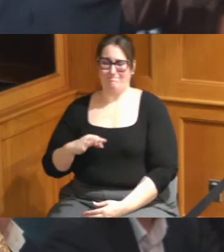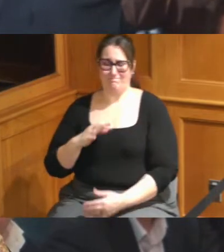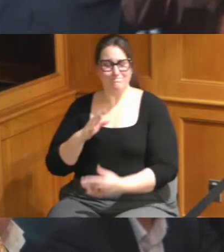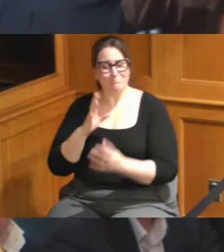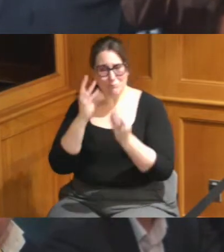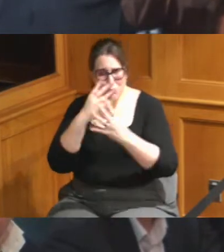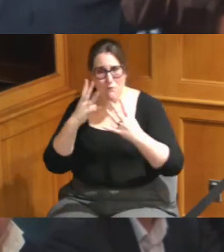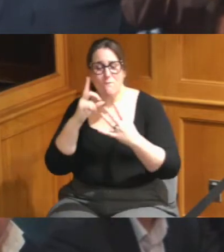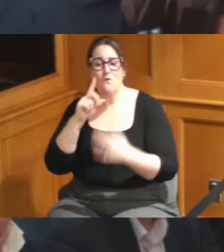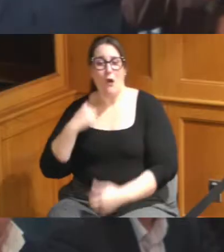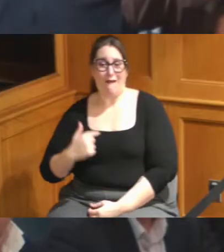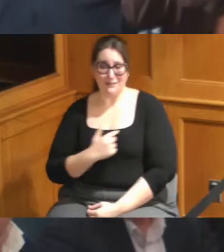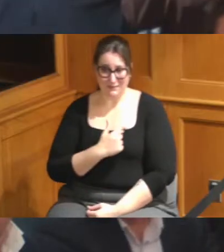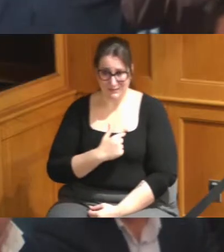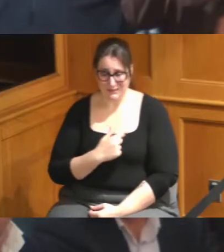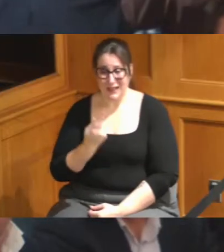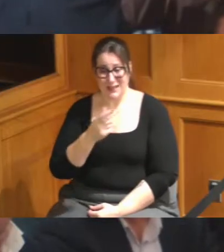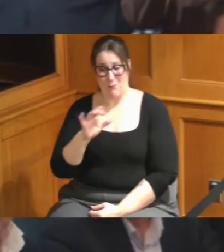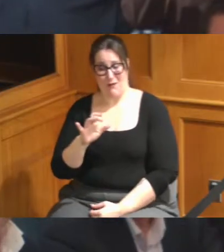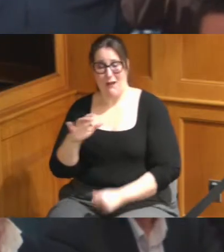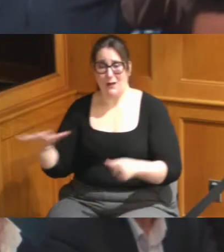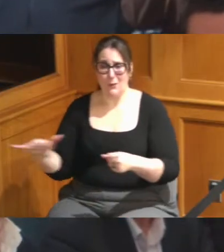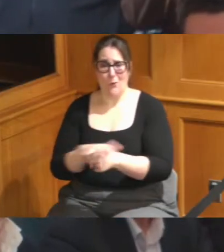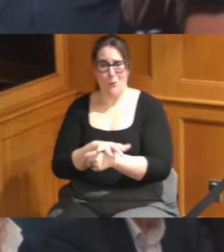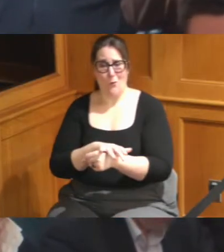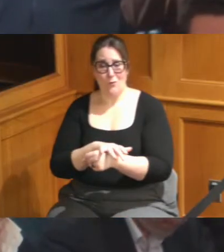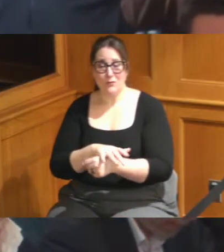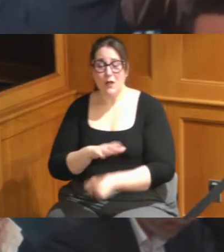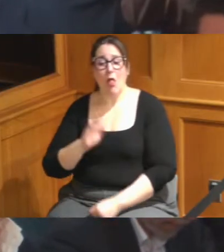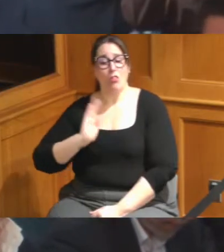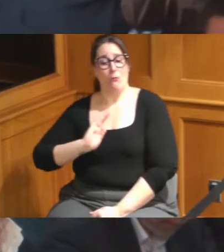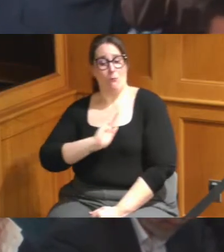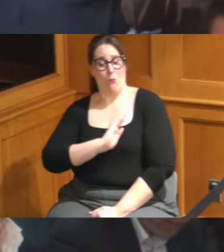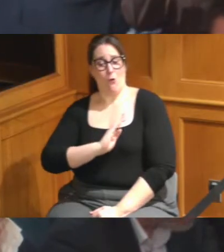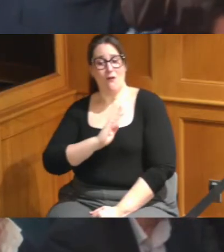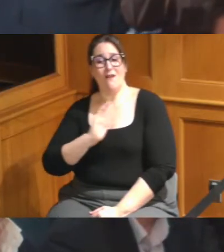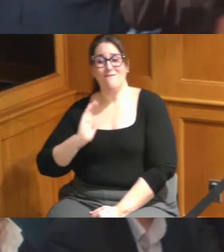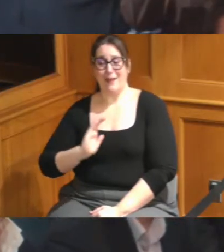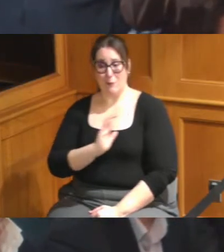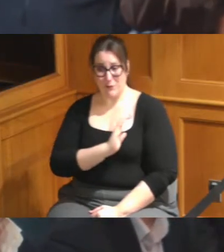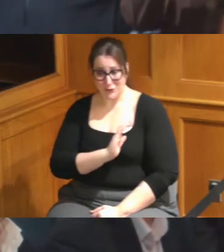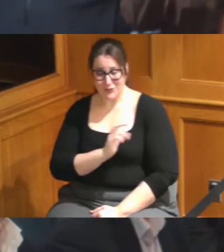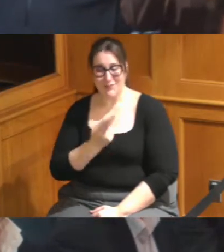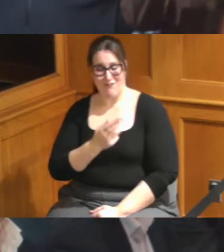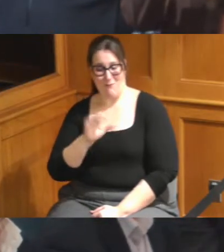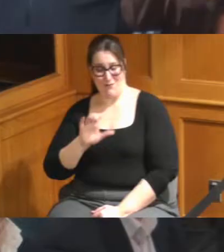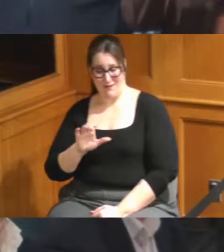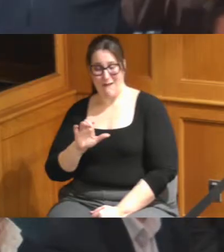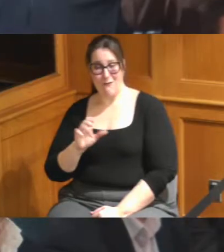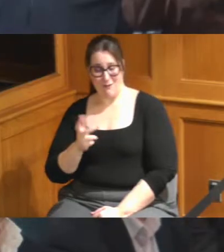and the county as a whole. Whereas the Board of County Commissioners of Hamilton County, Ohio,